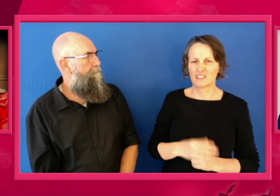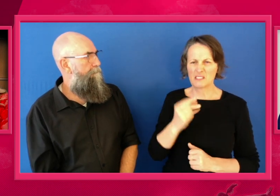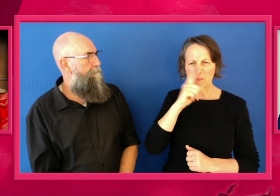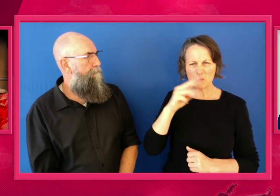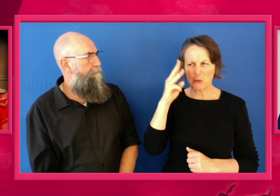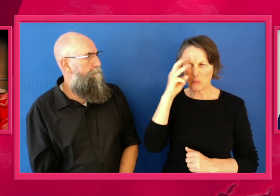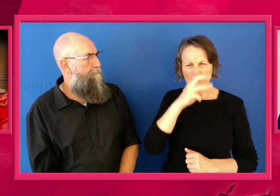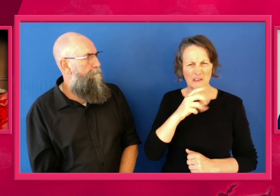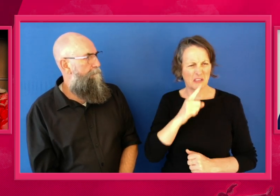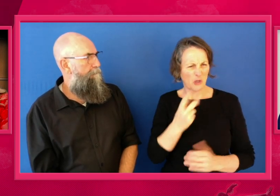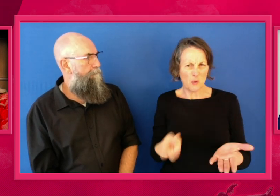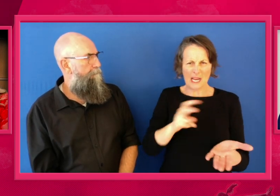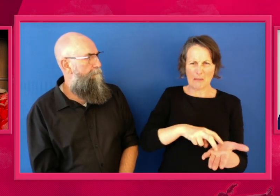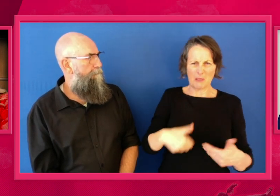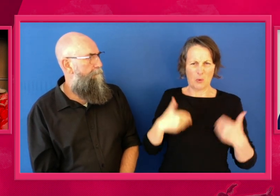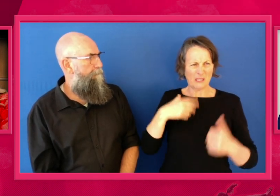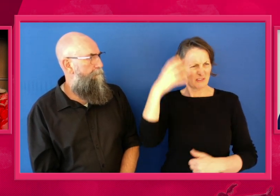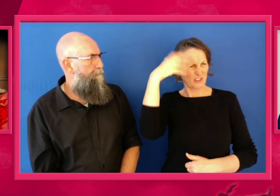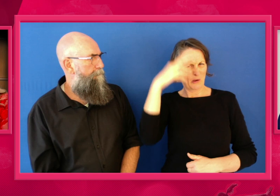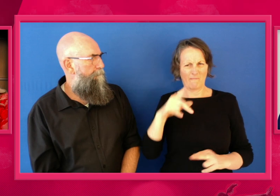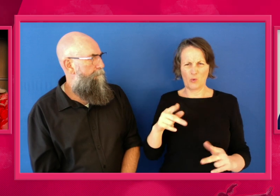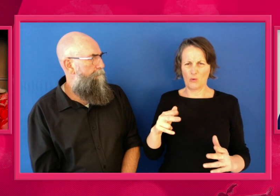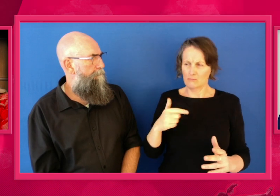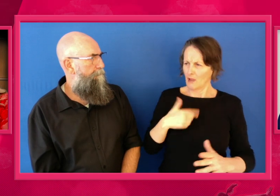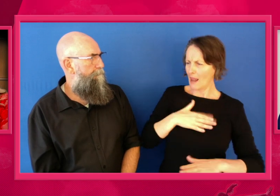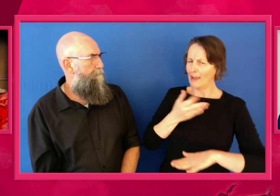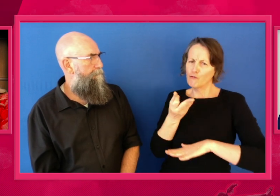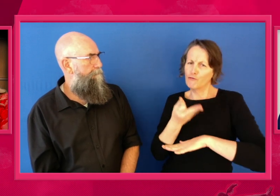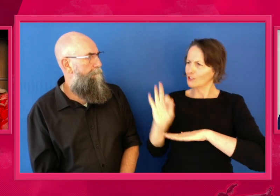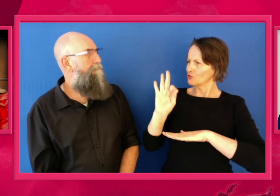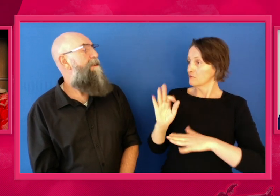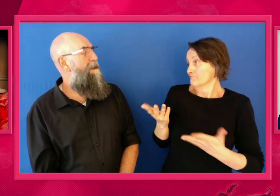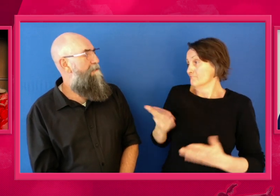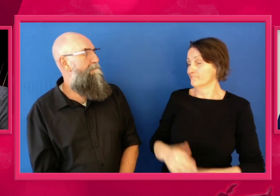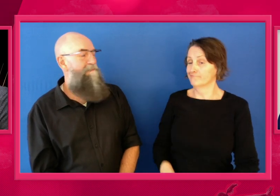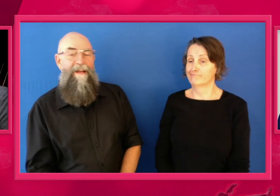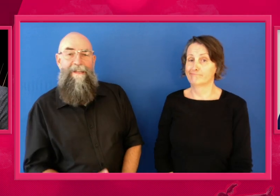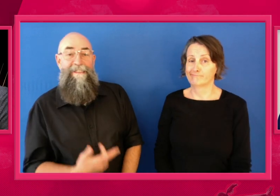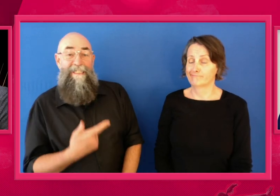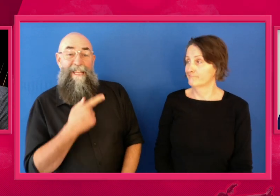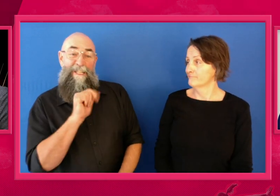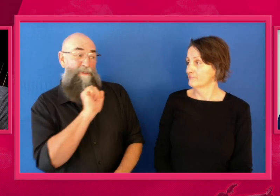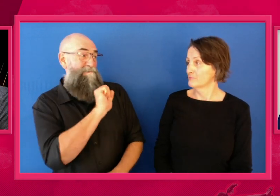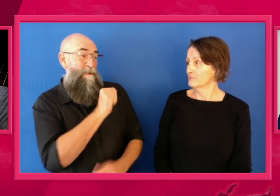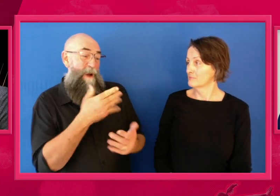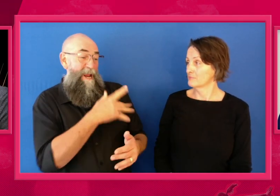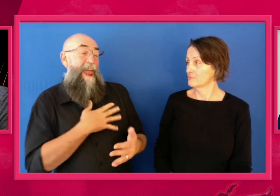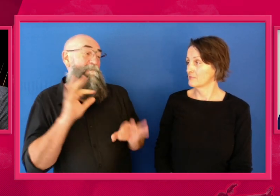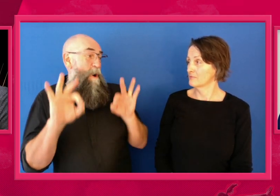weird, they're like, 'but you're getting up in the morning and you're going to go sweat?' Yeah but I like to feel fresh, so. Kurt Fearnley: Mate, that's the model coming out in you. You want to be on that sideline